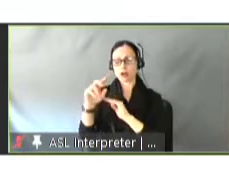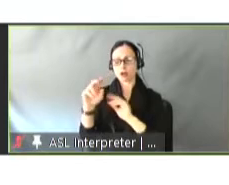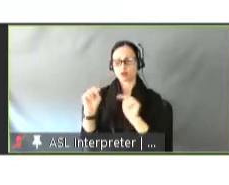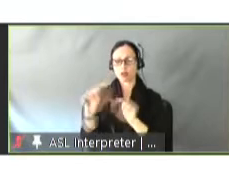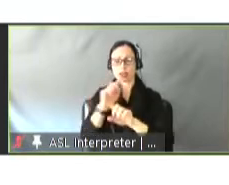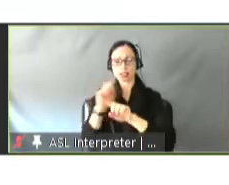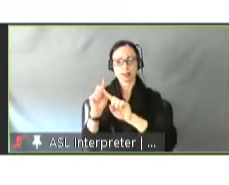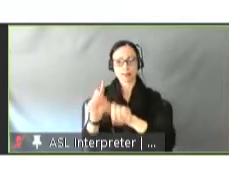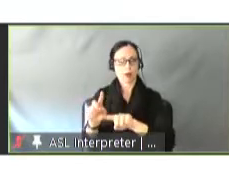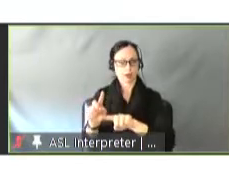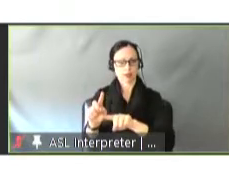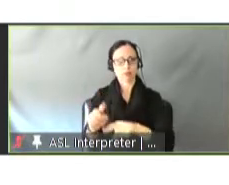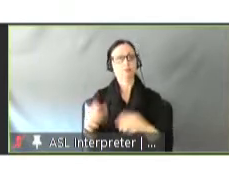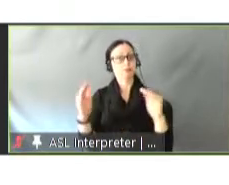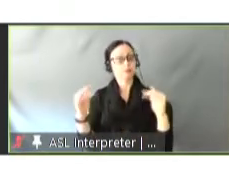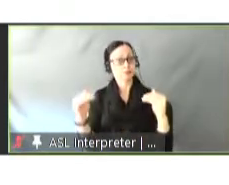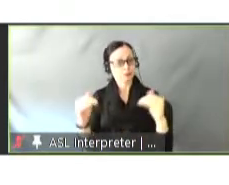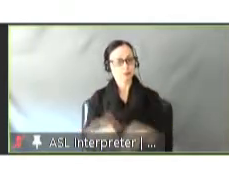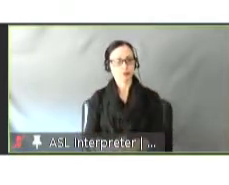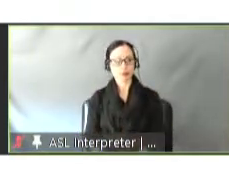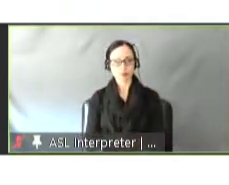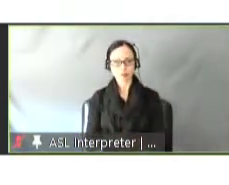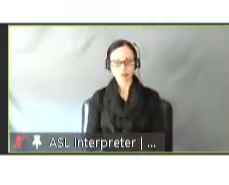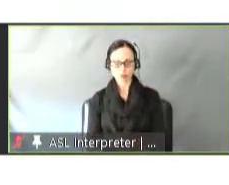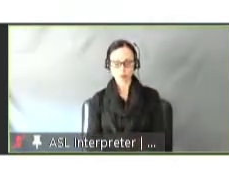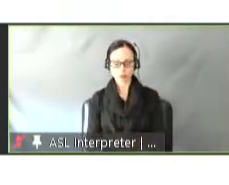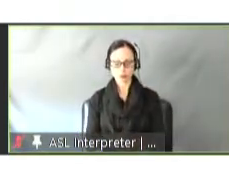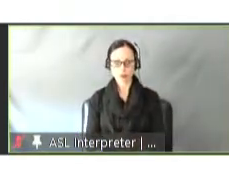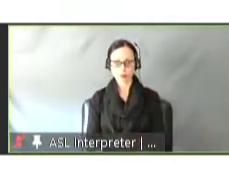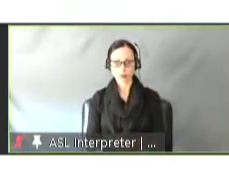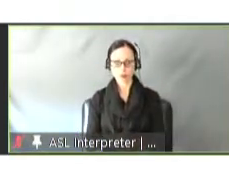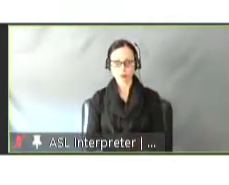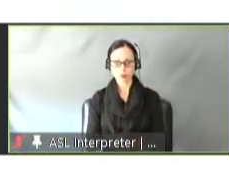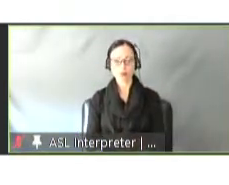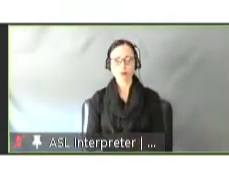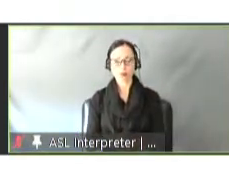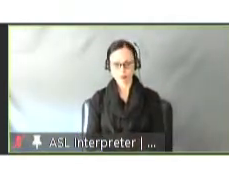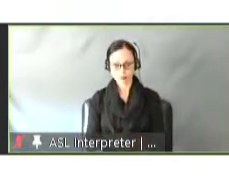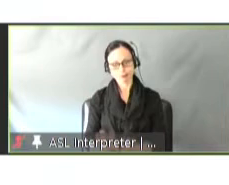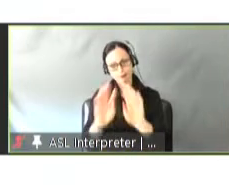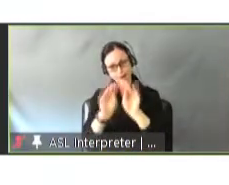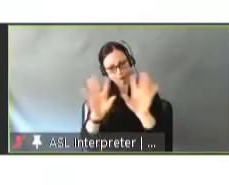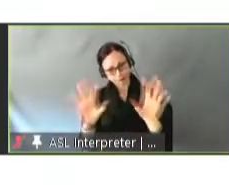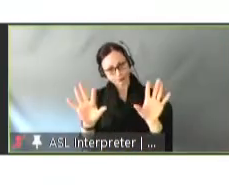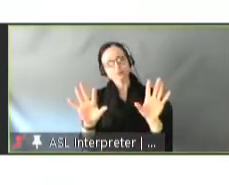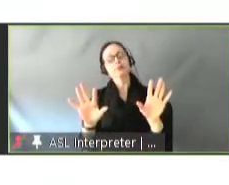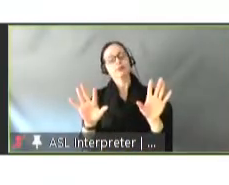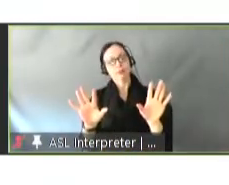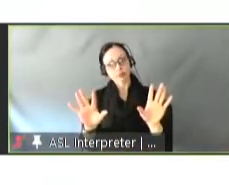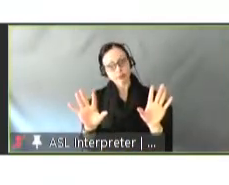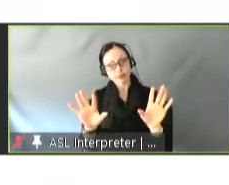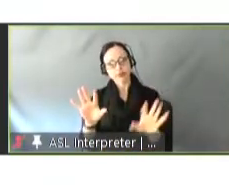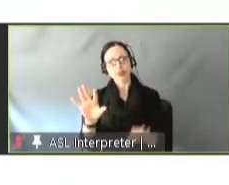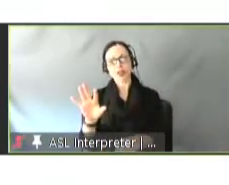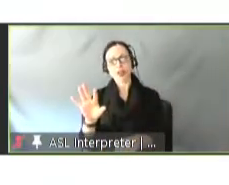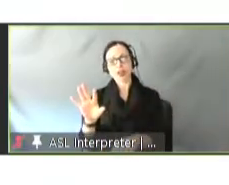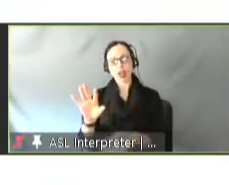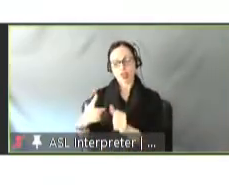Next. So, it comes without saying that beyond the wild-type versions or the original strains of